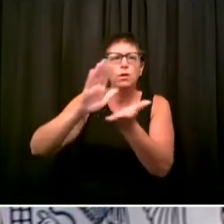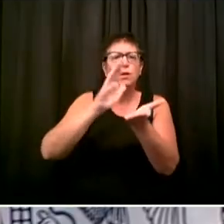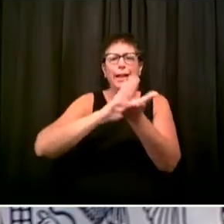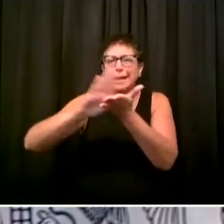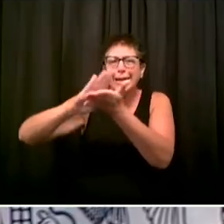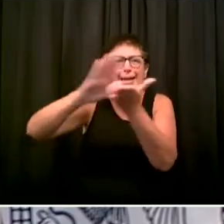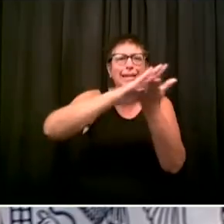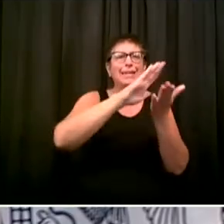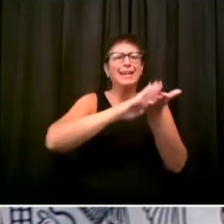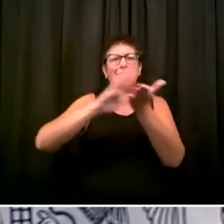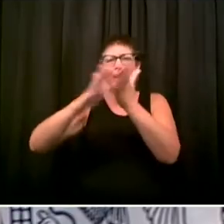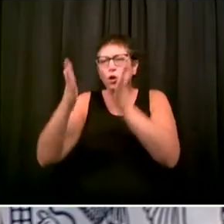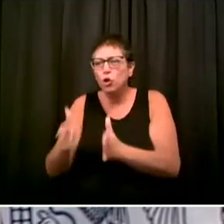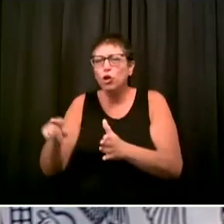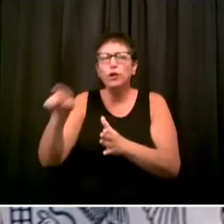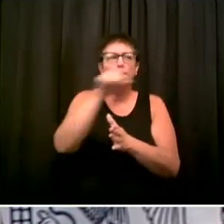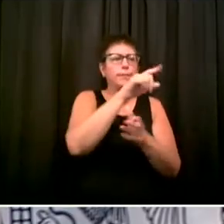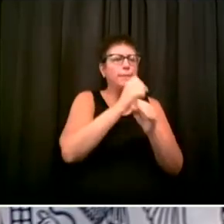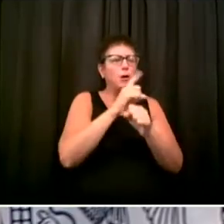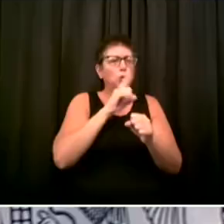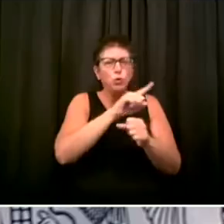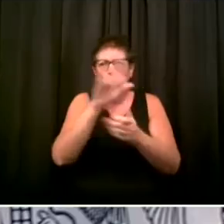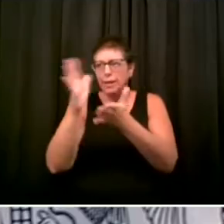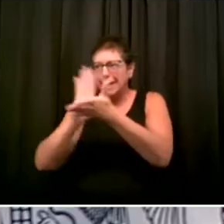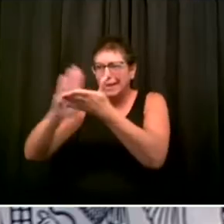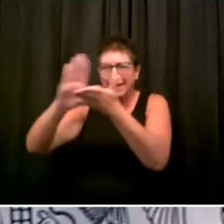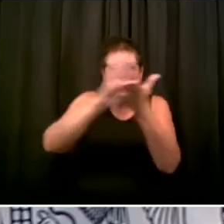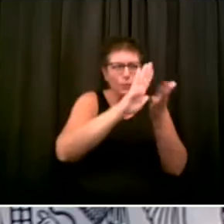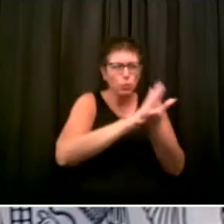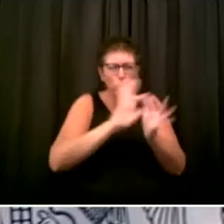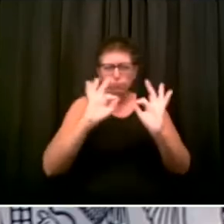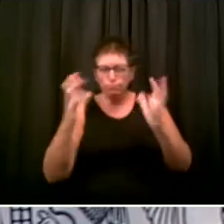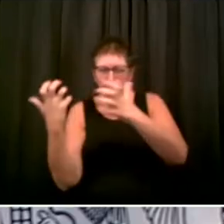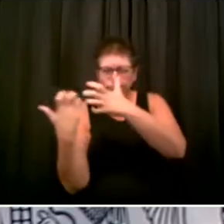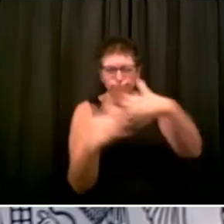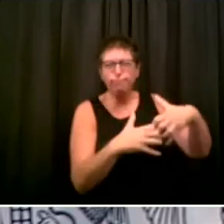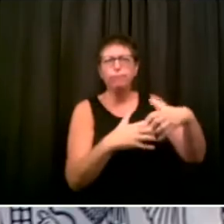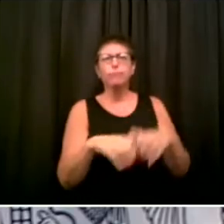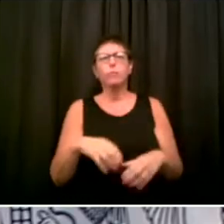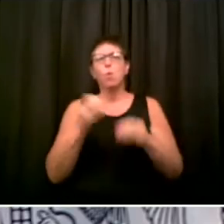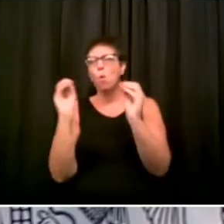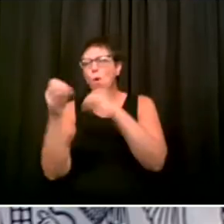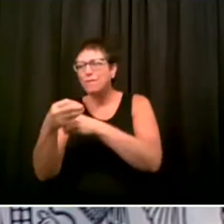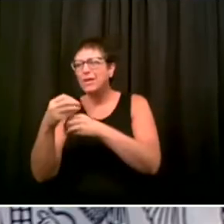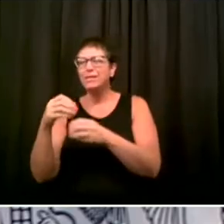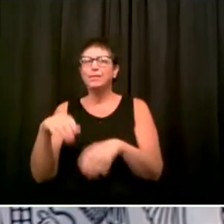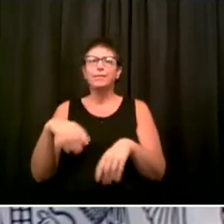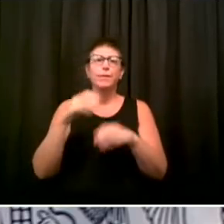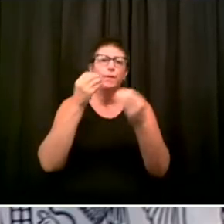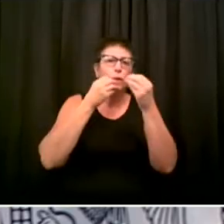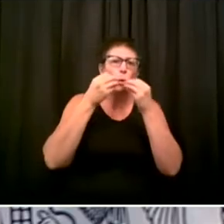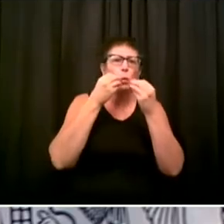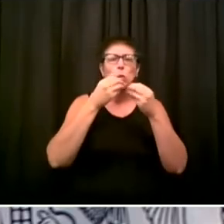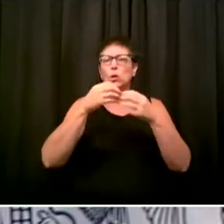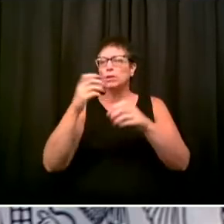LFOKTS H ATDTO H ISWKOR, I THINK IIOA